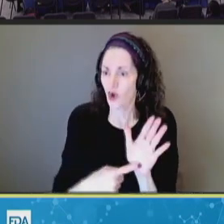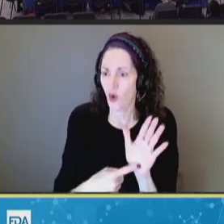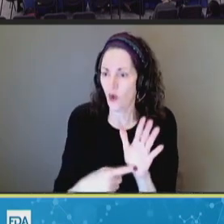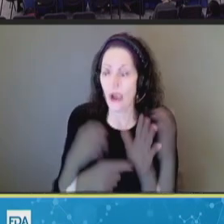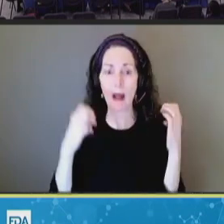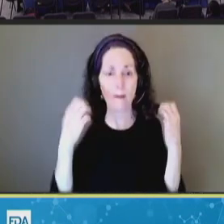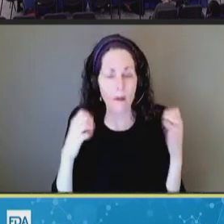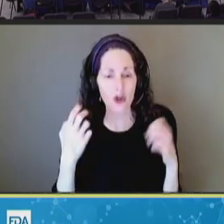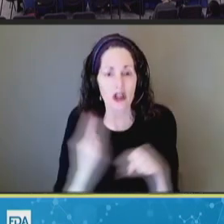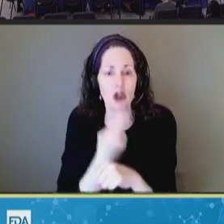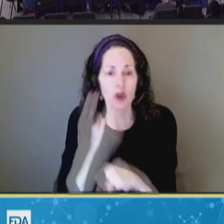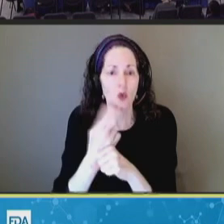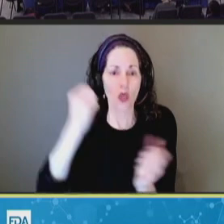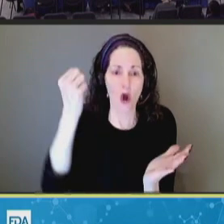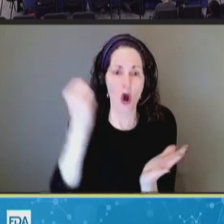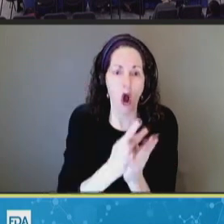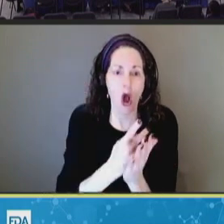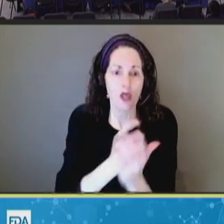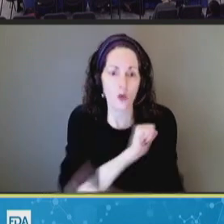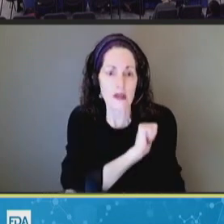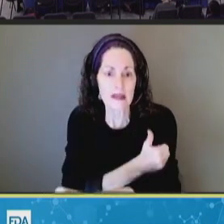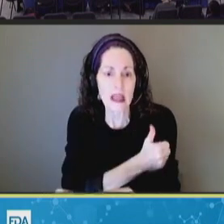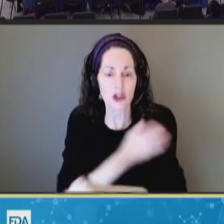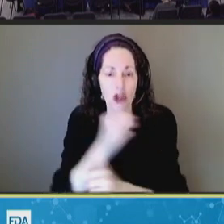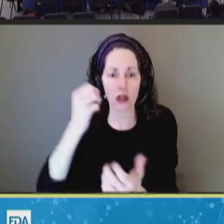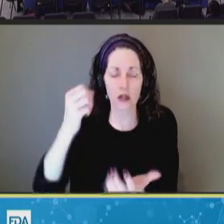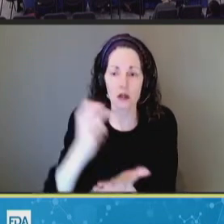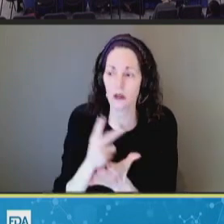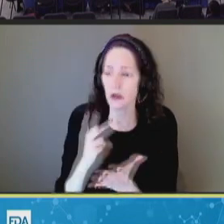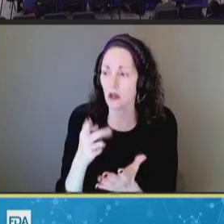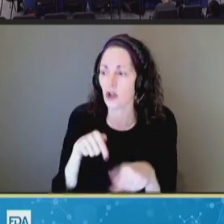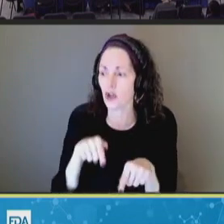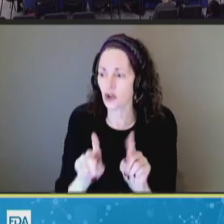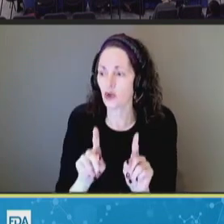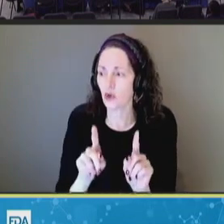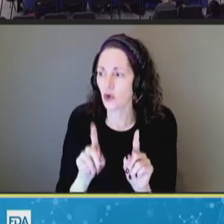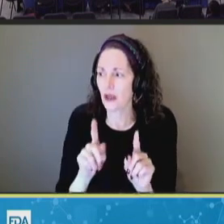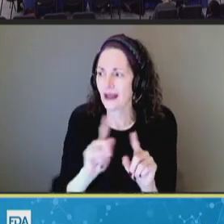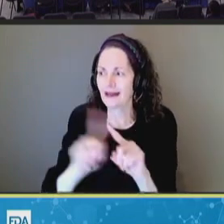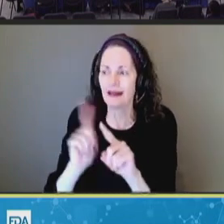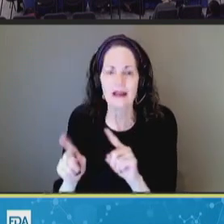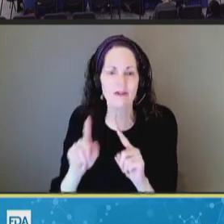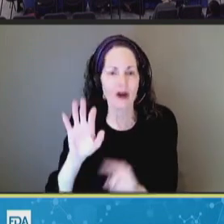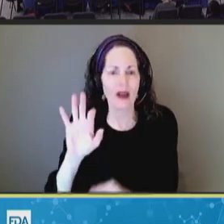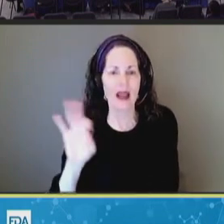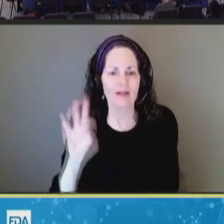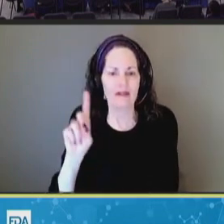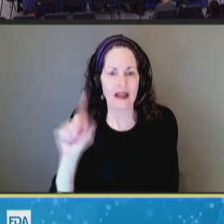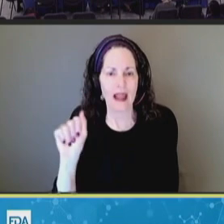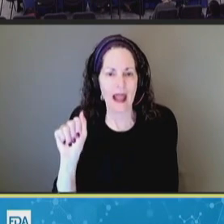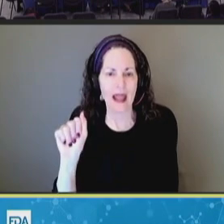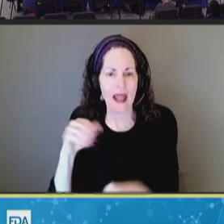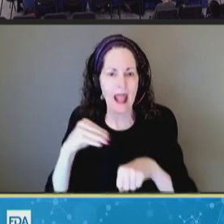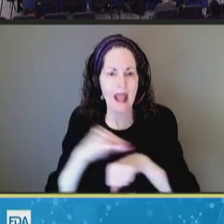approvals during numerous FDA advisory panels. We also have been able to work with our group